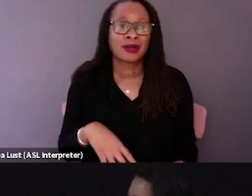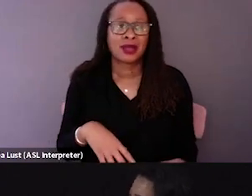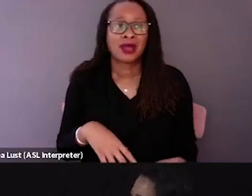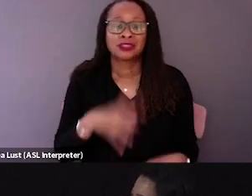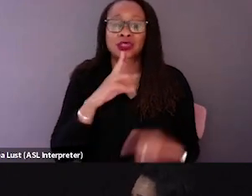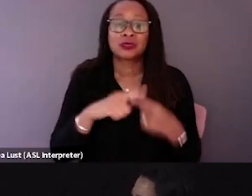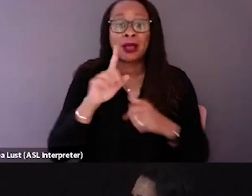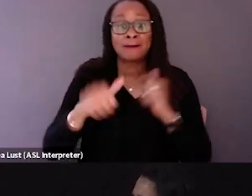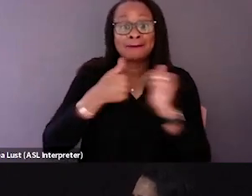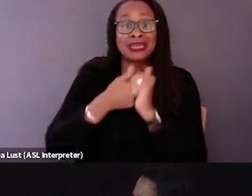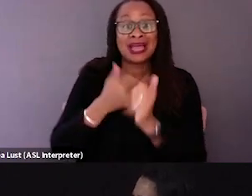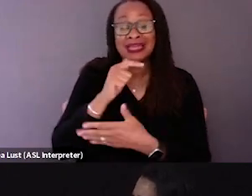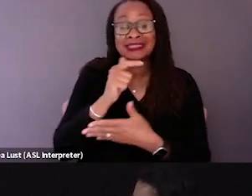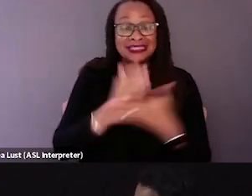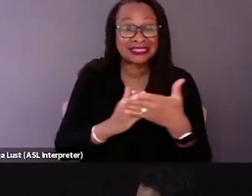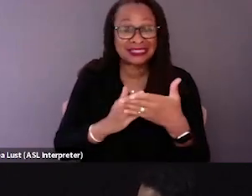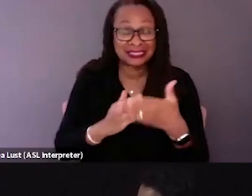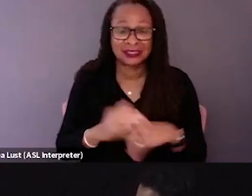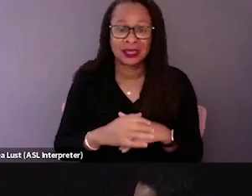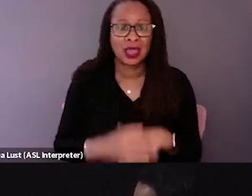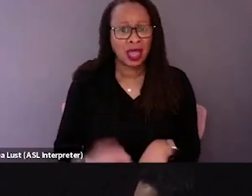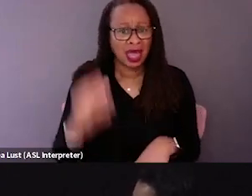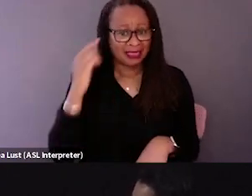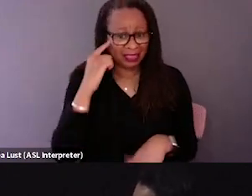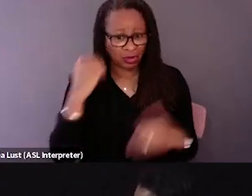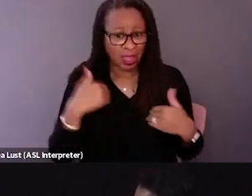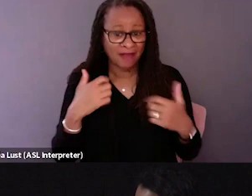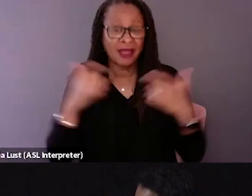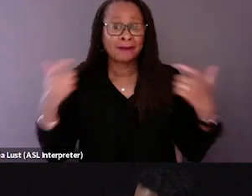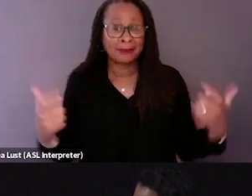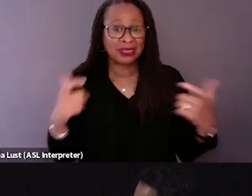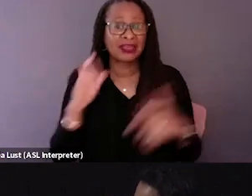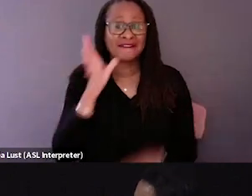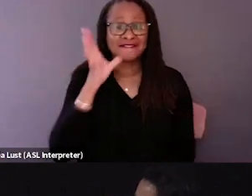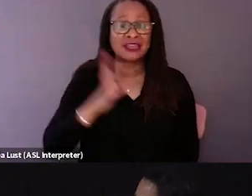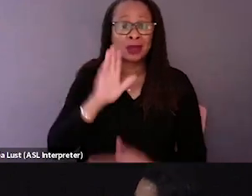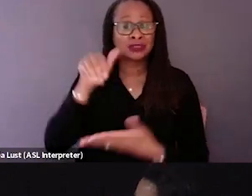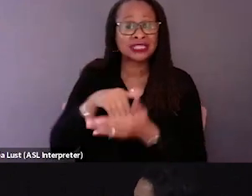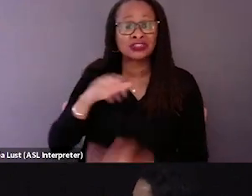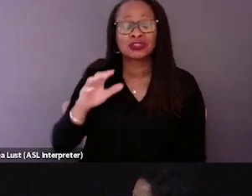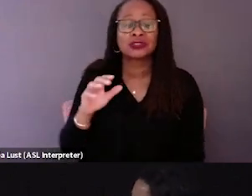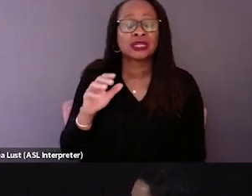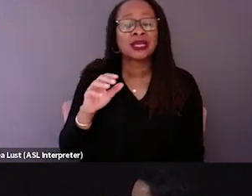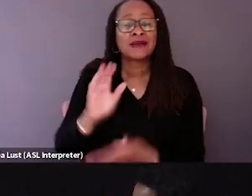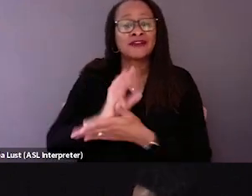'cause I believe you had a largely female-centric filmmaking team and also, you know, all different kinds of ages.